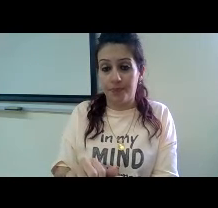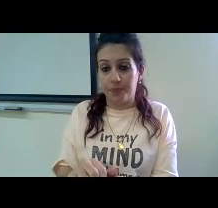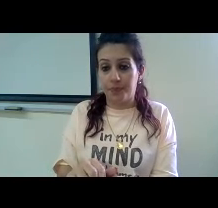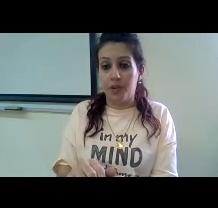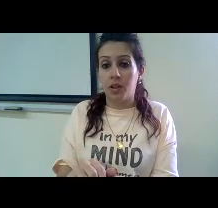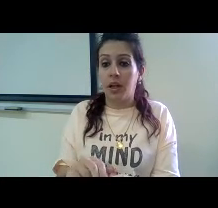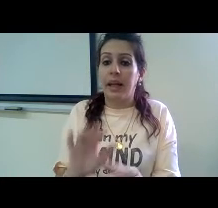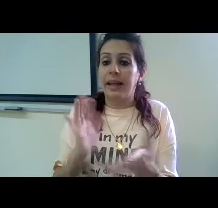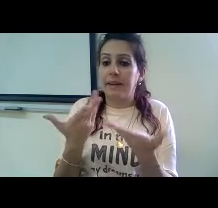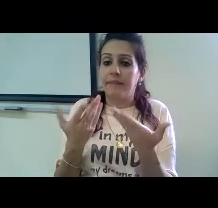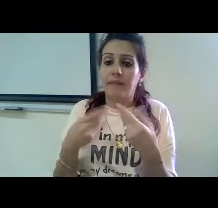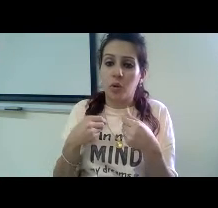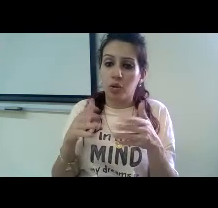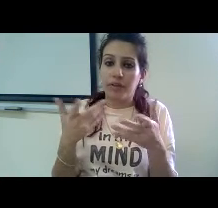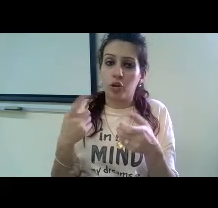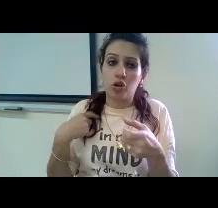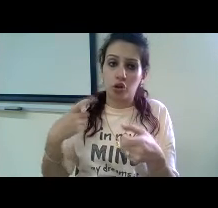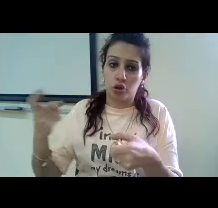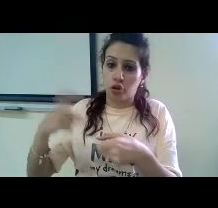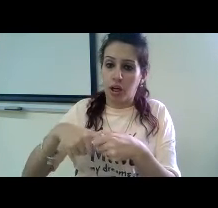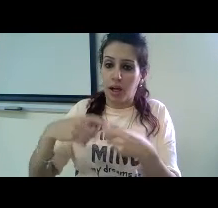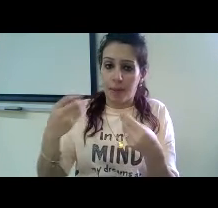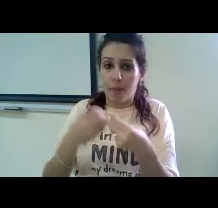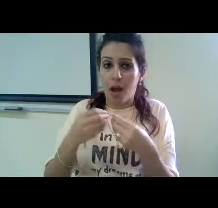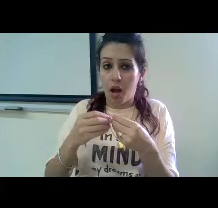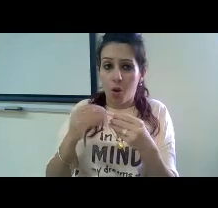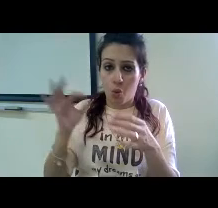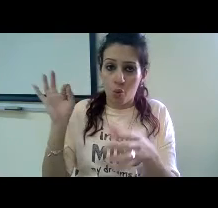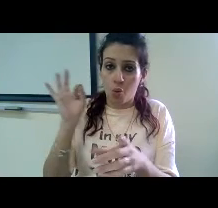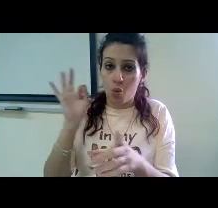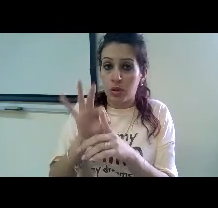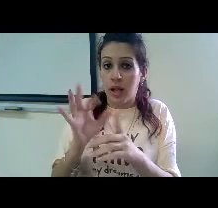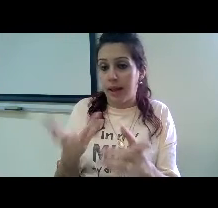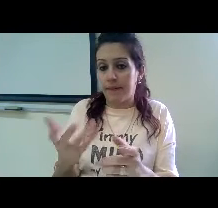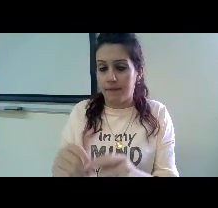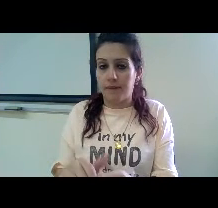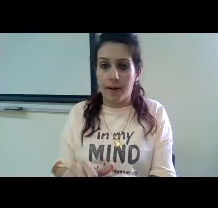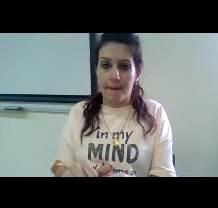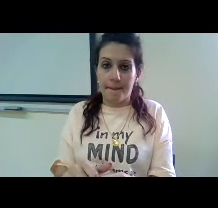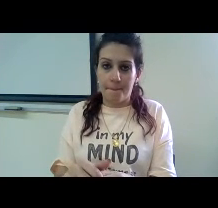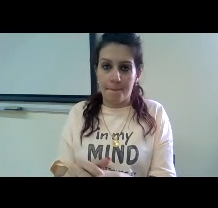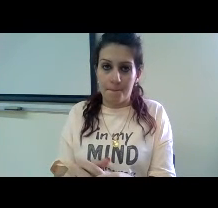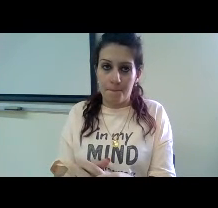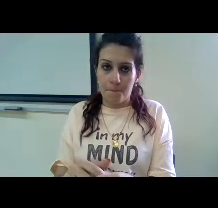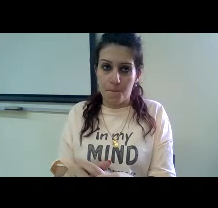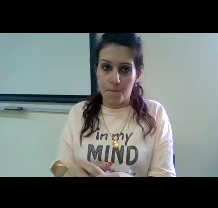fundamentally learning should be a student's responsibility.